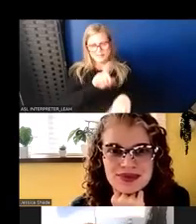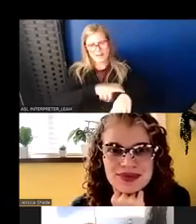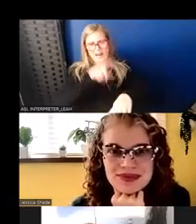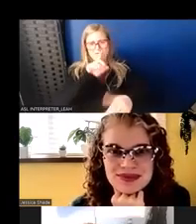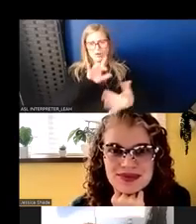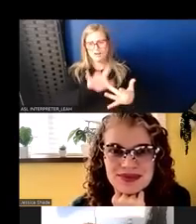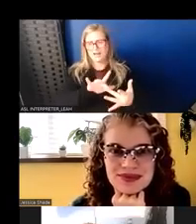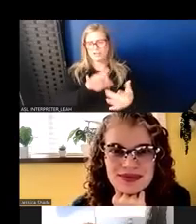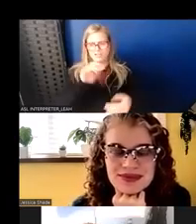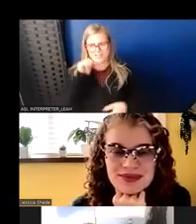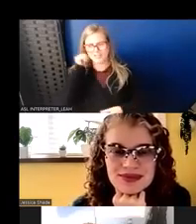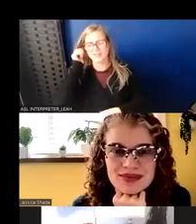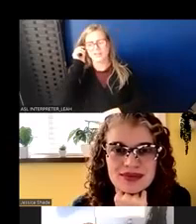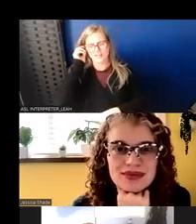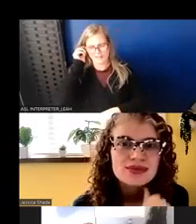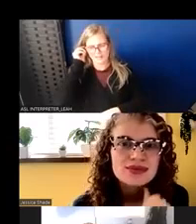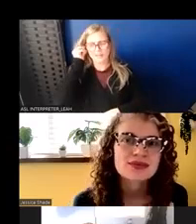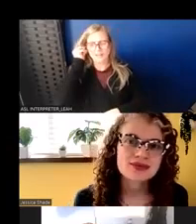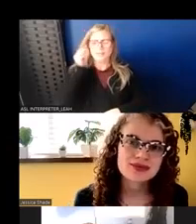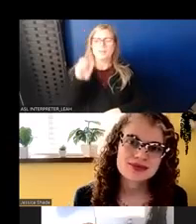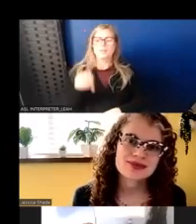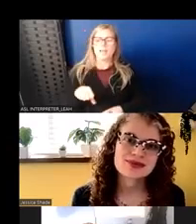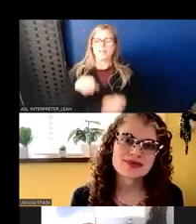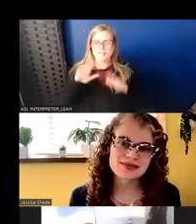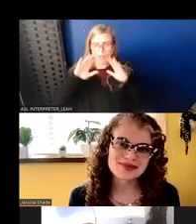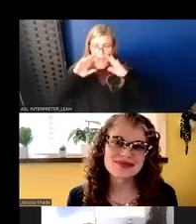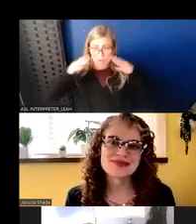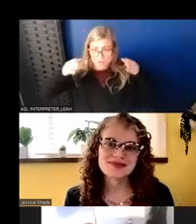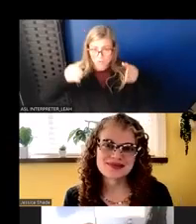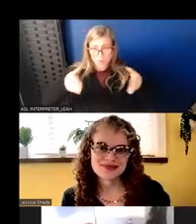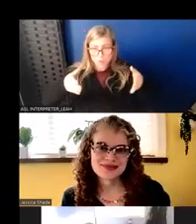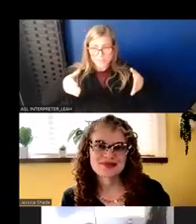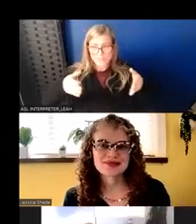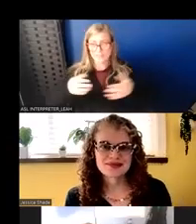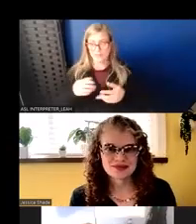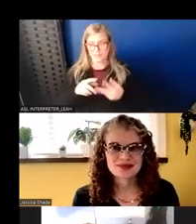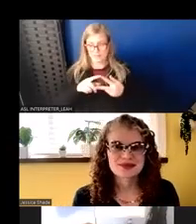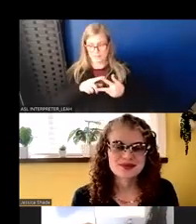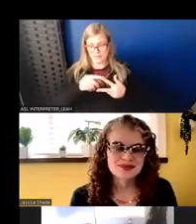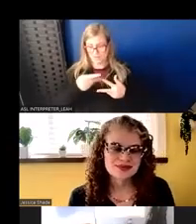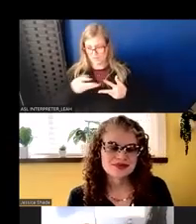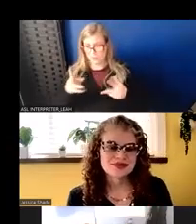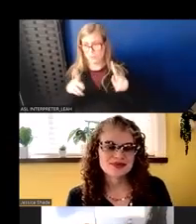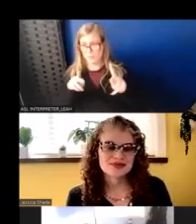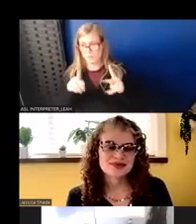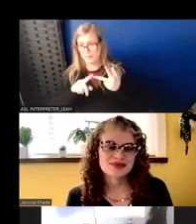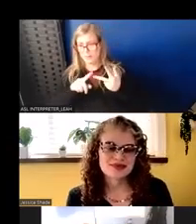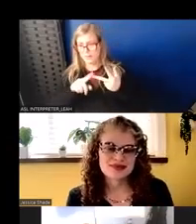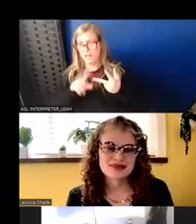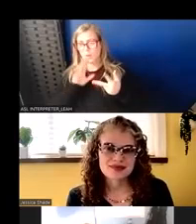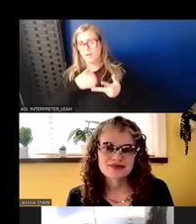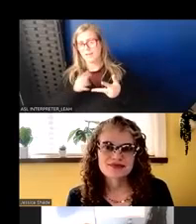So focused, fewer people and that will leave you a little, that will give you some time for social connection in those